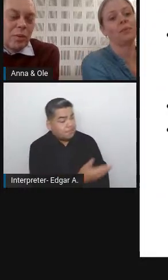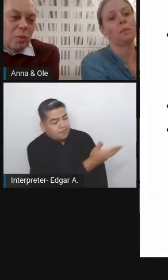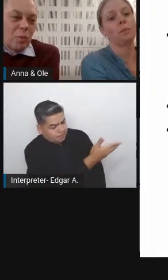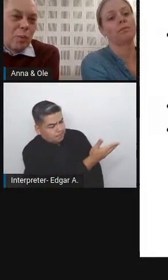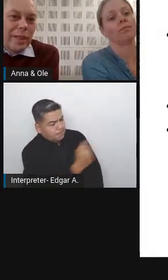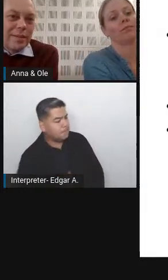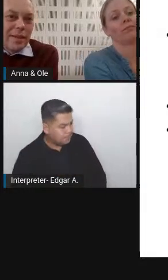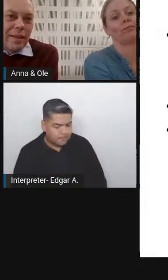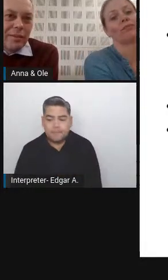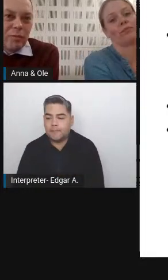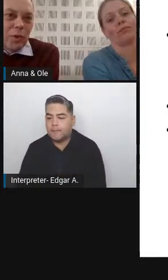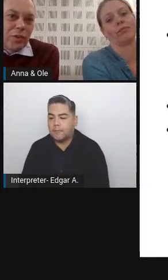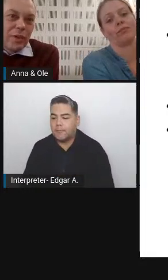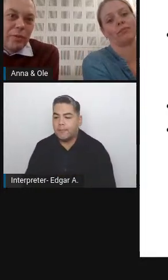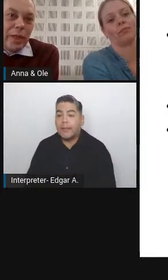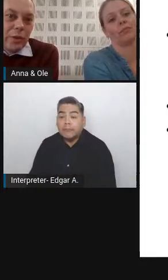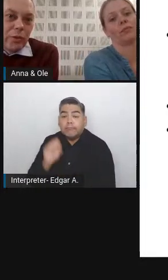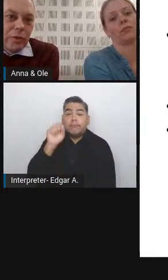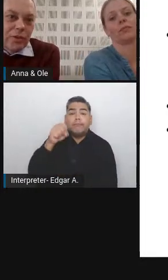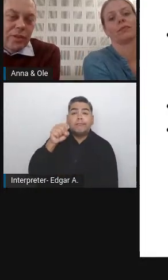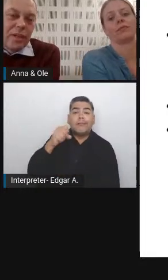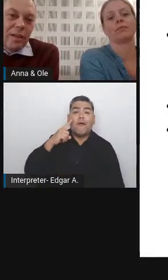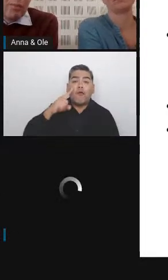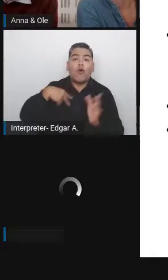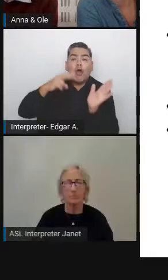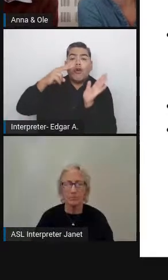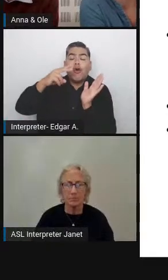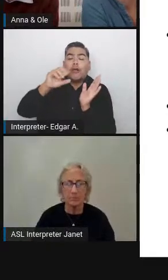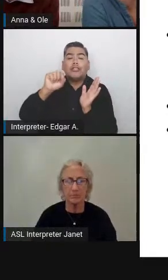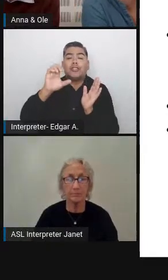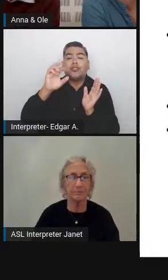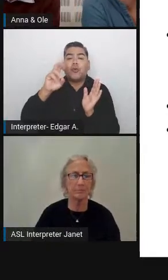So that was my last bit of good advice. I think that is it